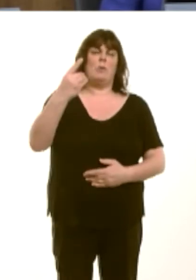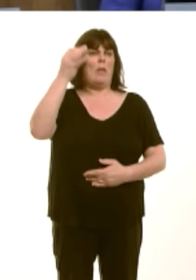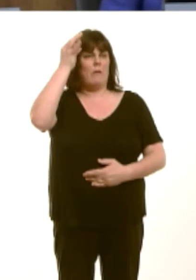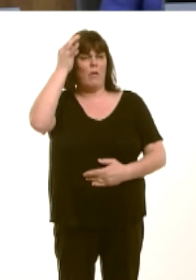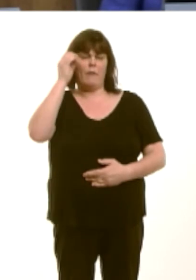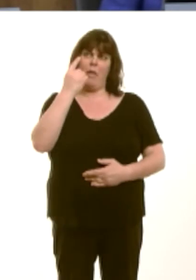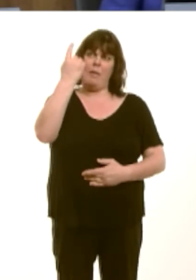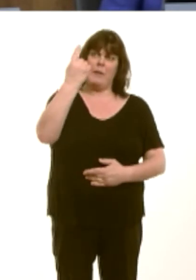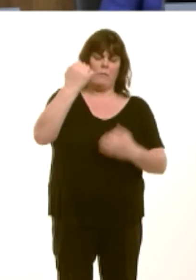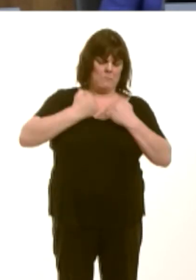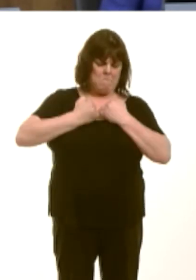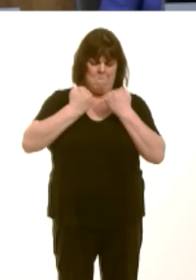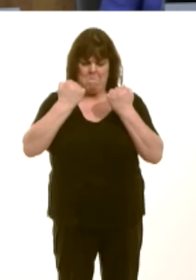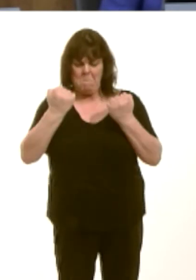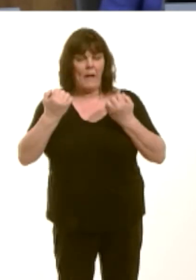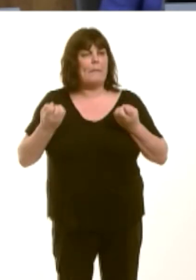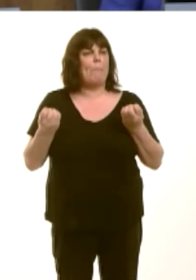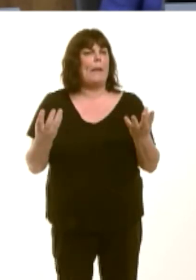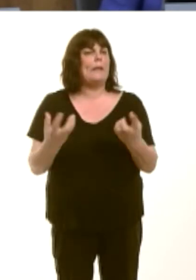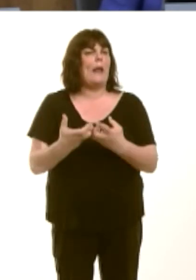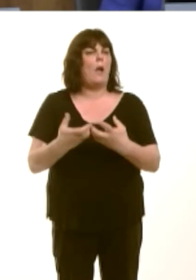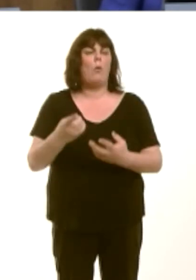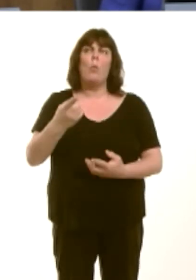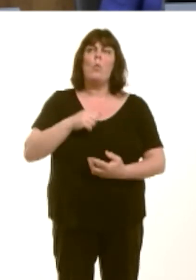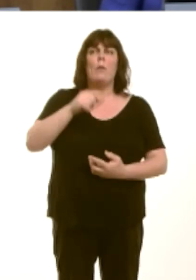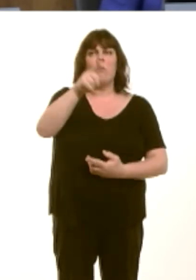Weíve told local authorities that things are difficult at present.